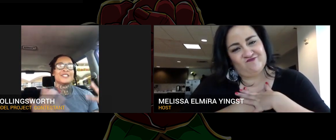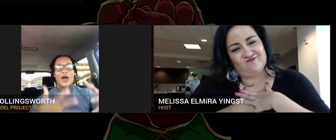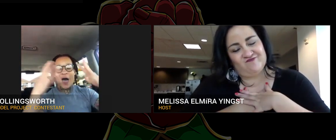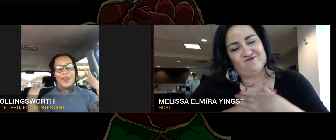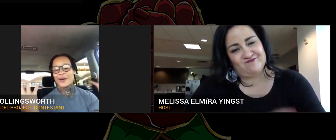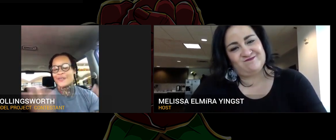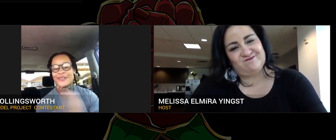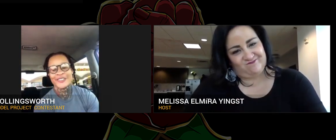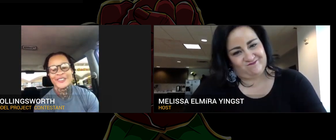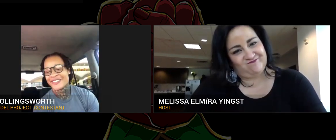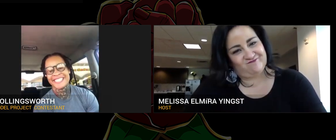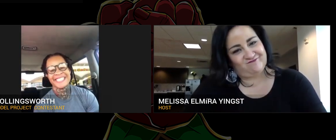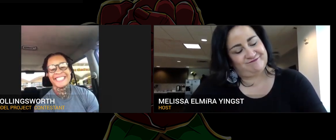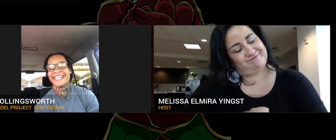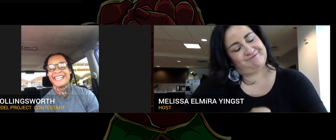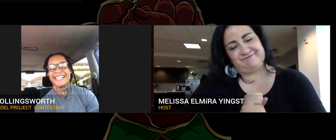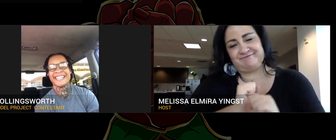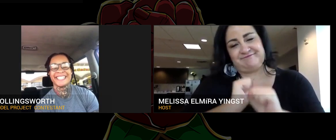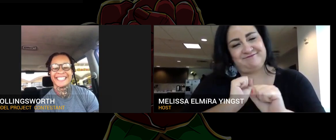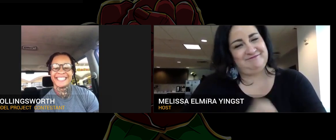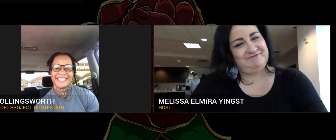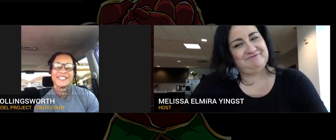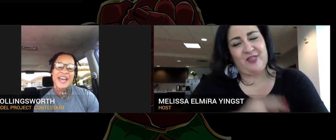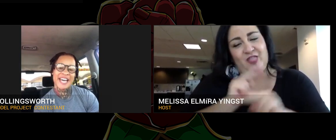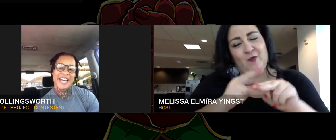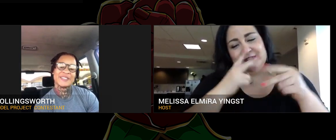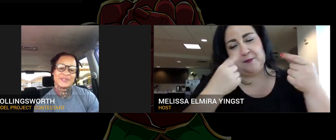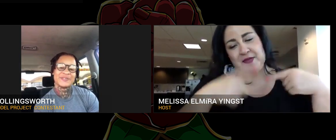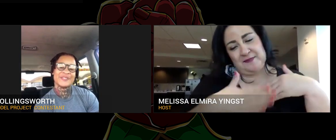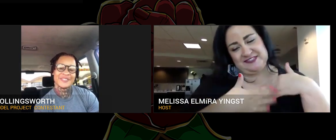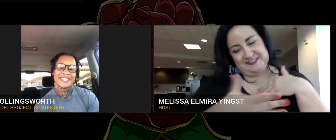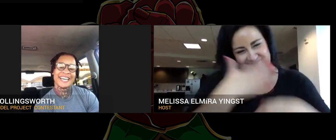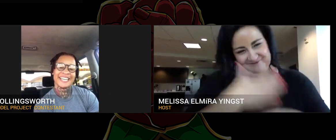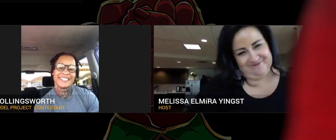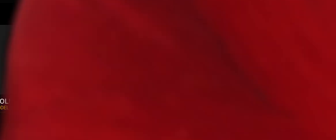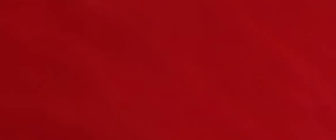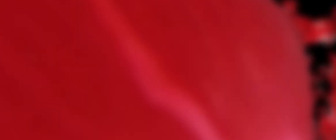It's overwhelming. I look forward to what's next for you.